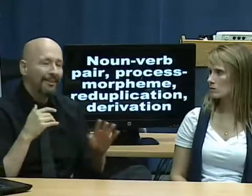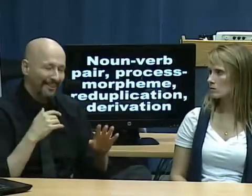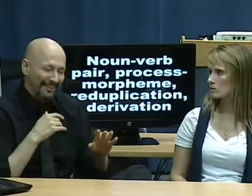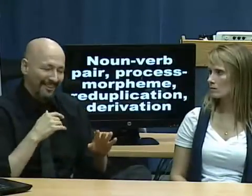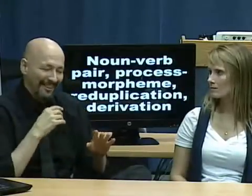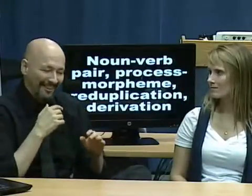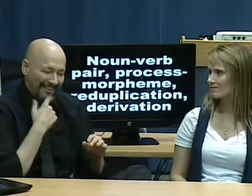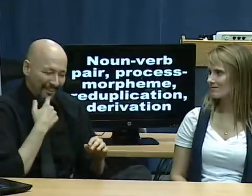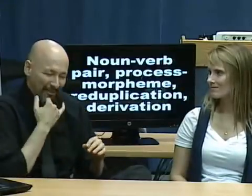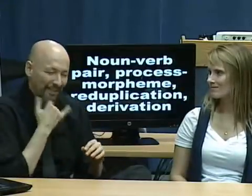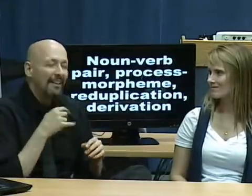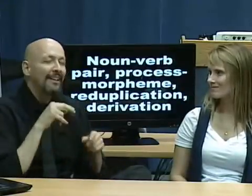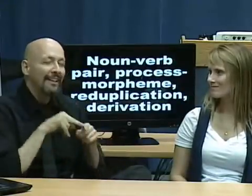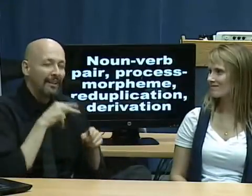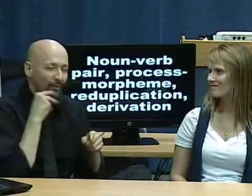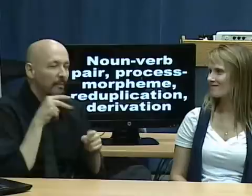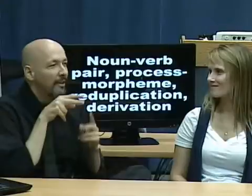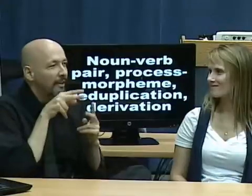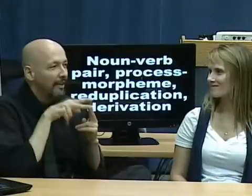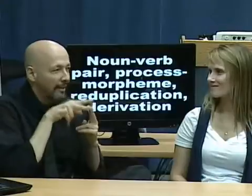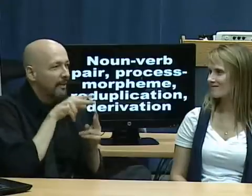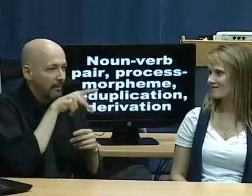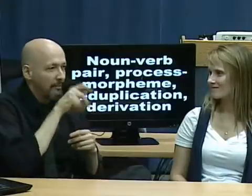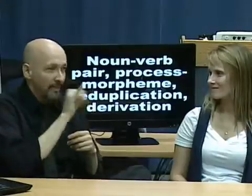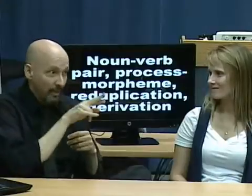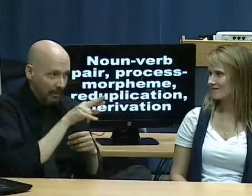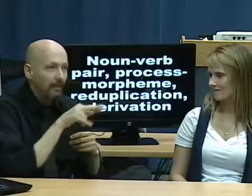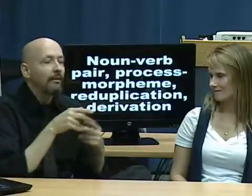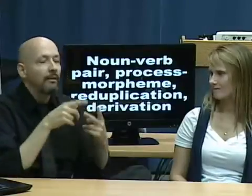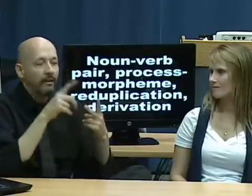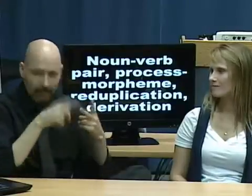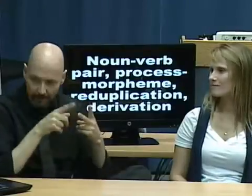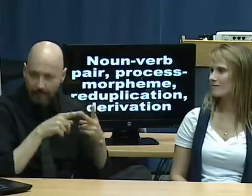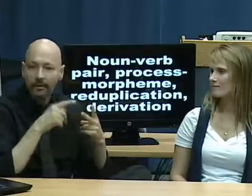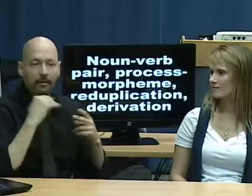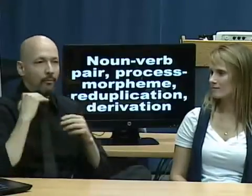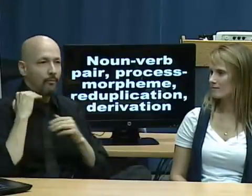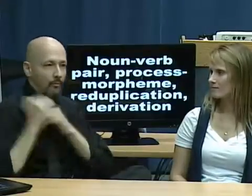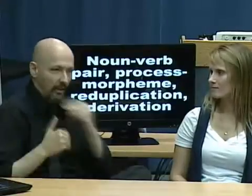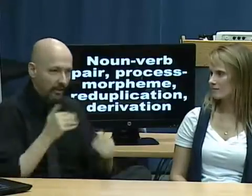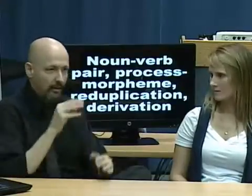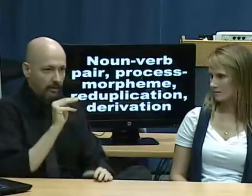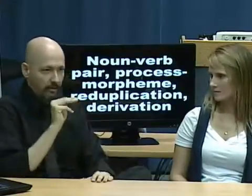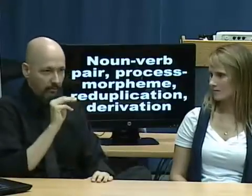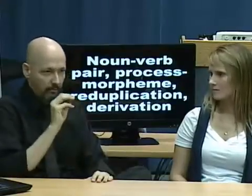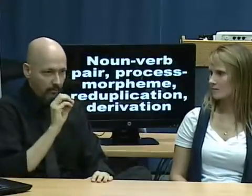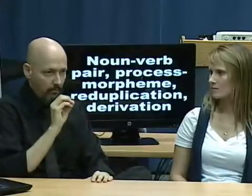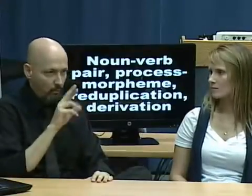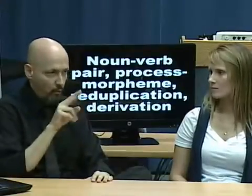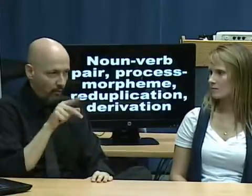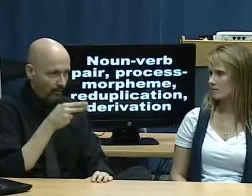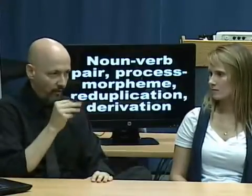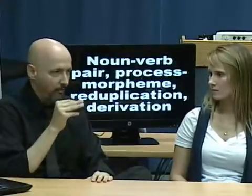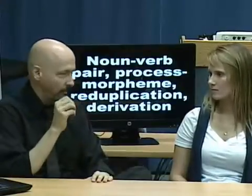Wait, I told you wrong. It is a Noun-Verb Pair. 2) Process MORPHEME